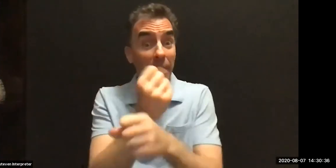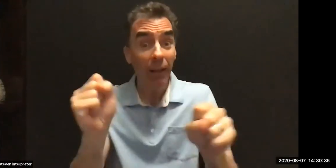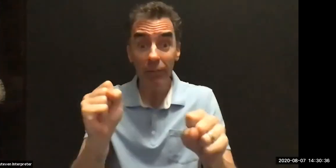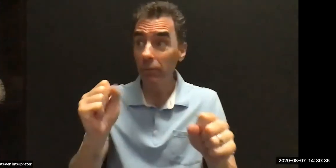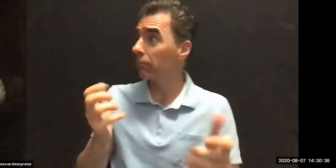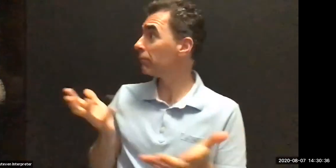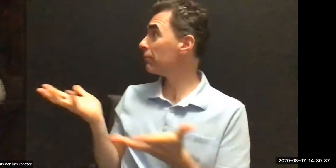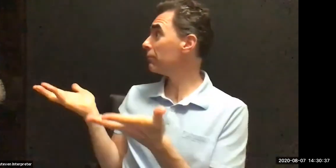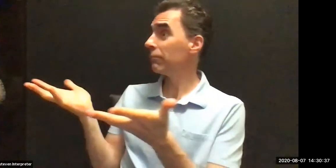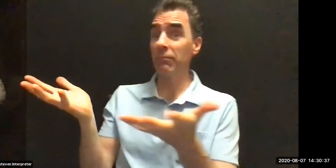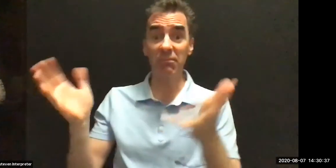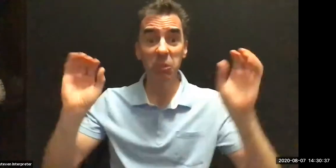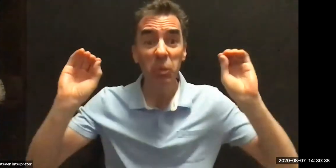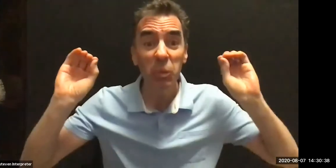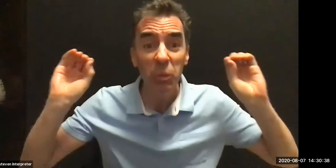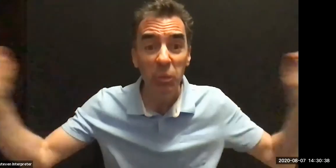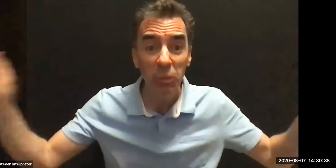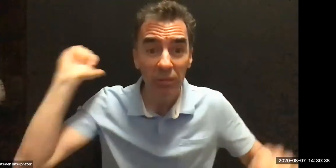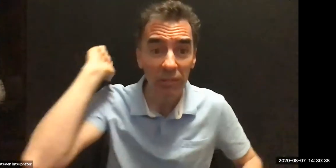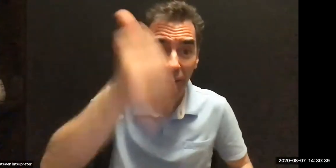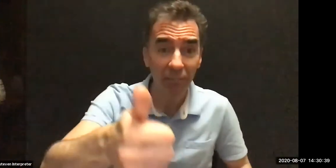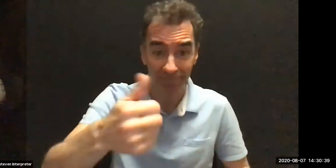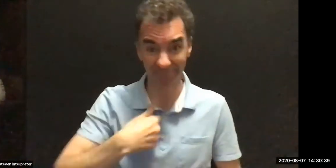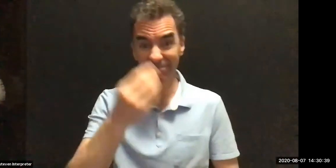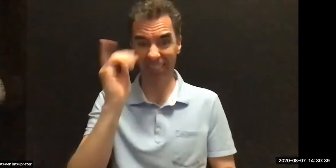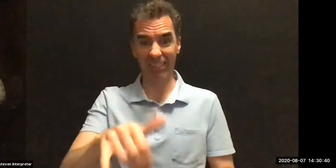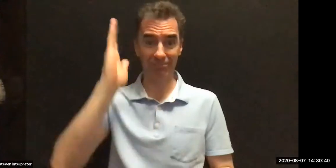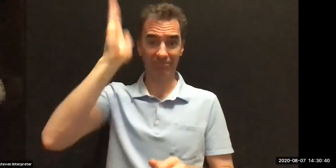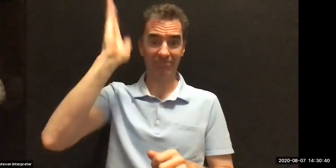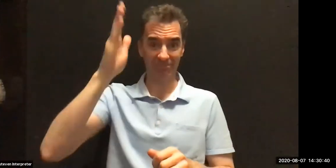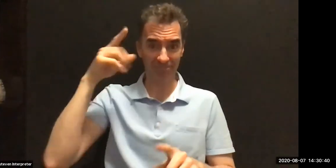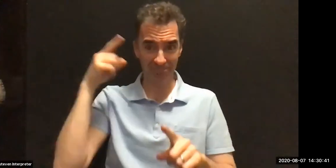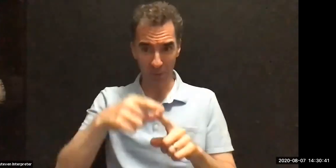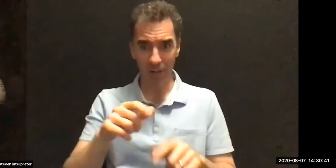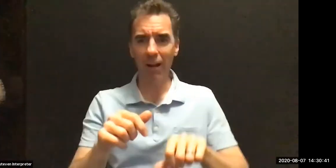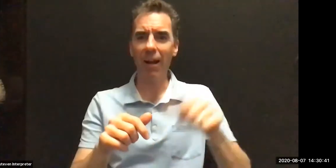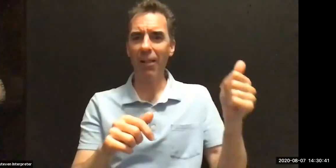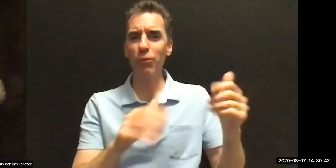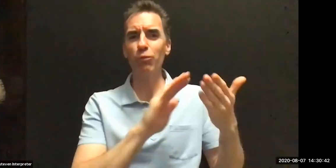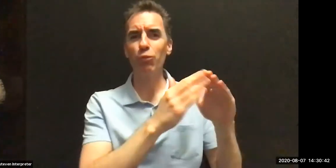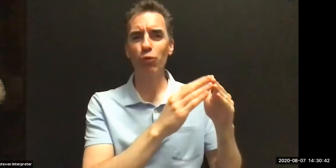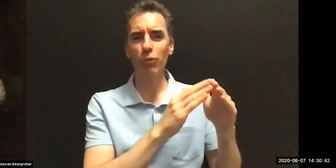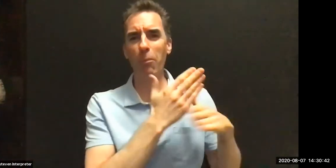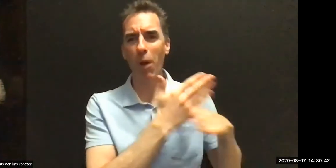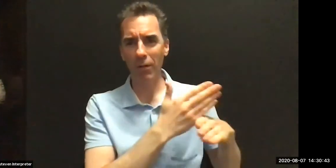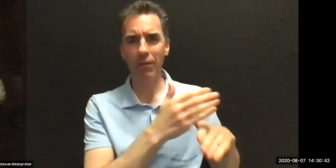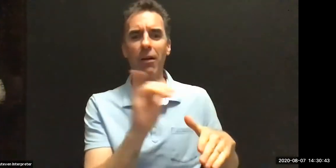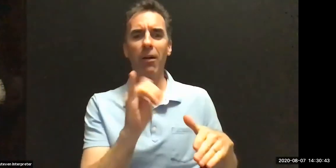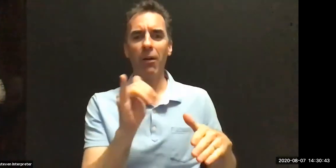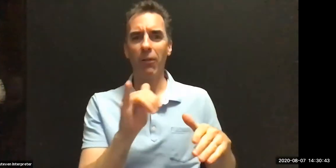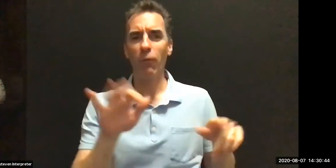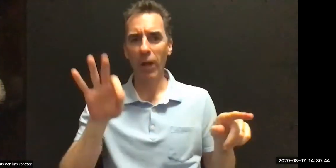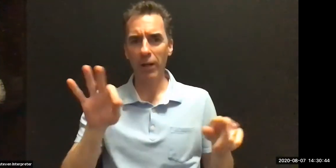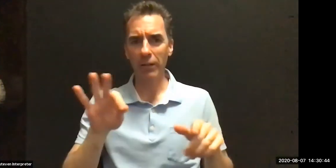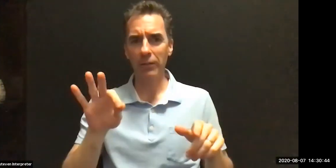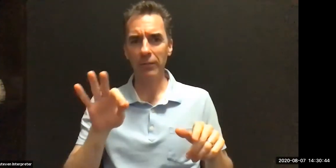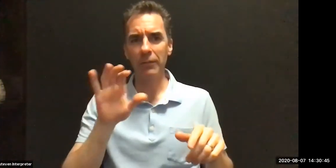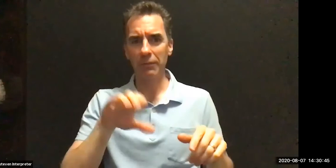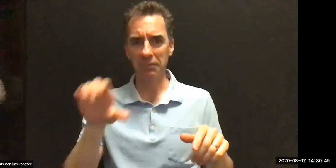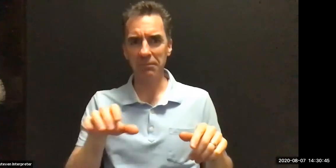Susi Nitzel: Presented by bitwise industries that they are not just a community partner. They are also a Fresno City College partner, I believe we held classes there.